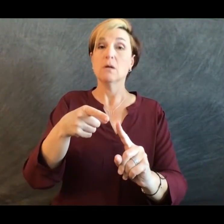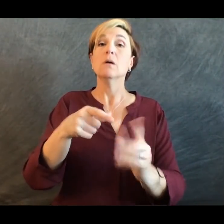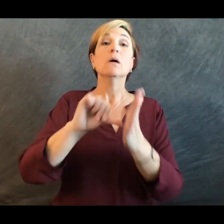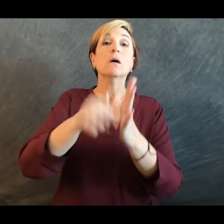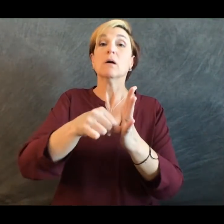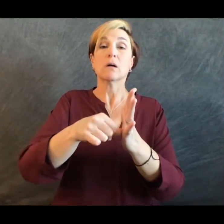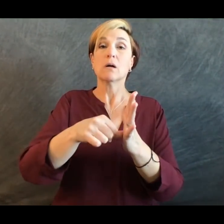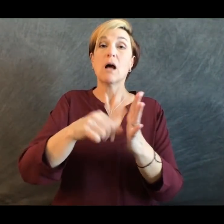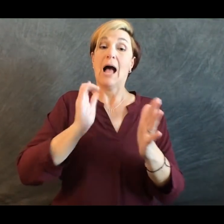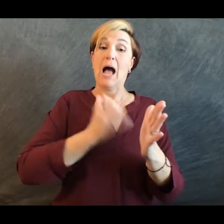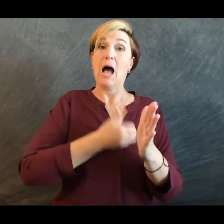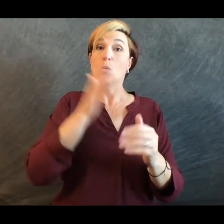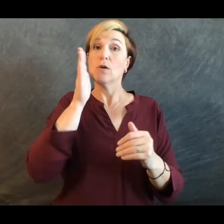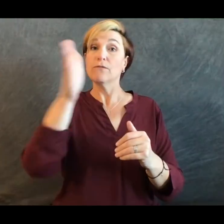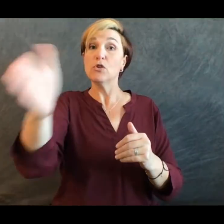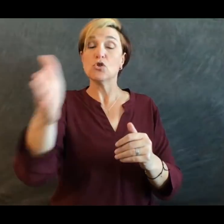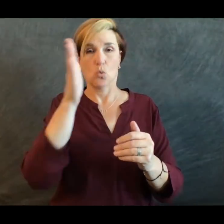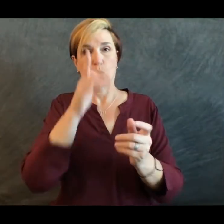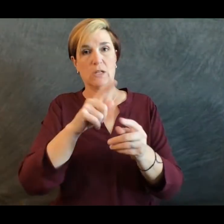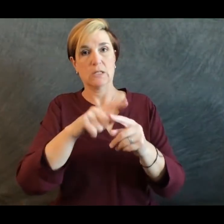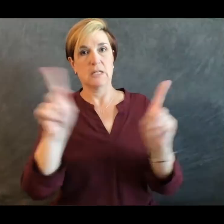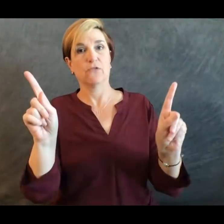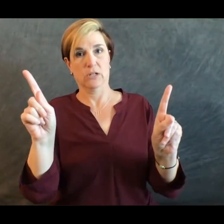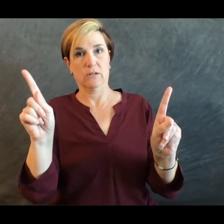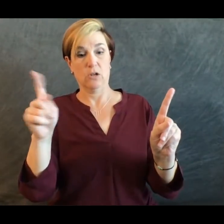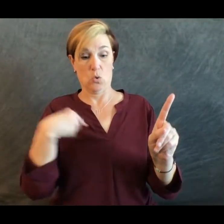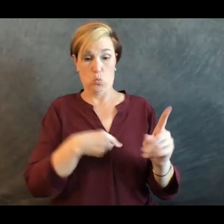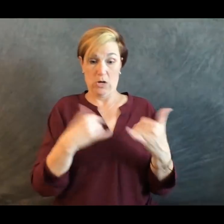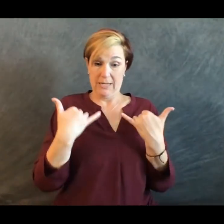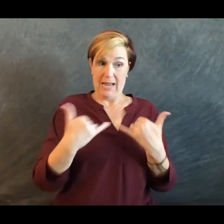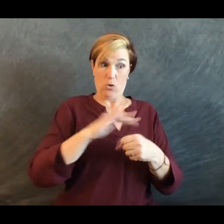now in the midst of the kovat 19 pandemic to reach protect and strengthen